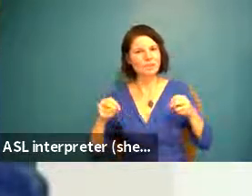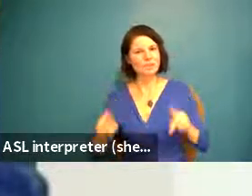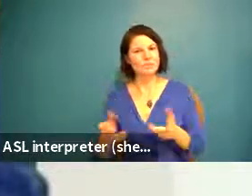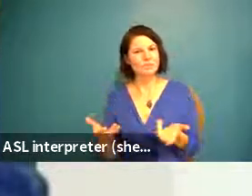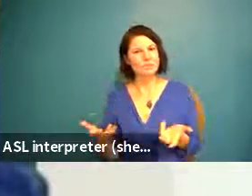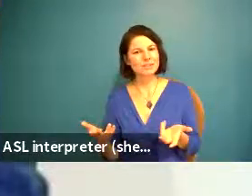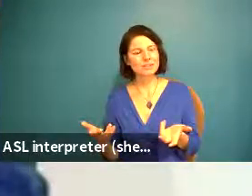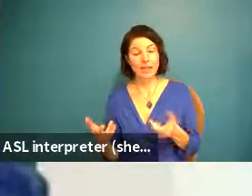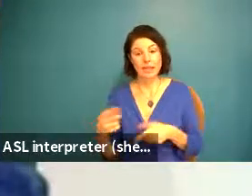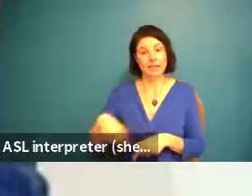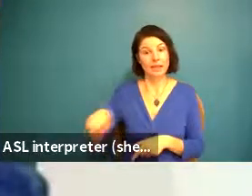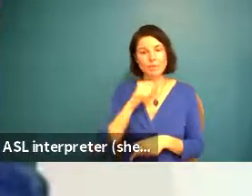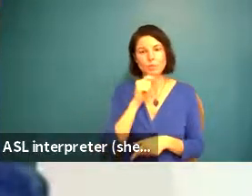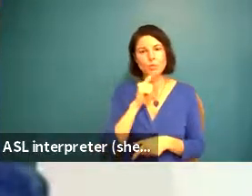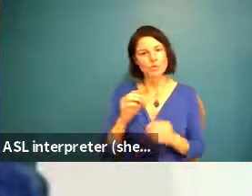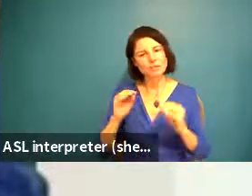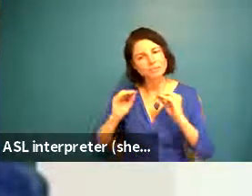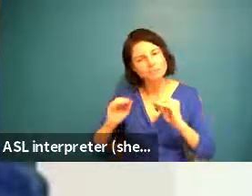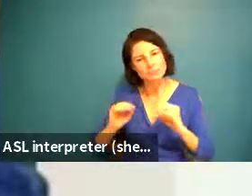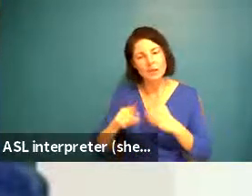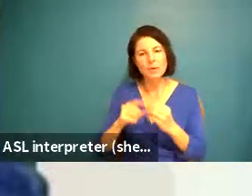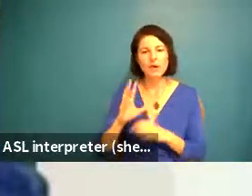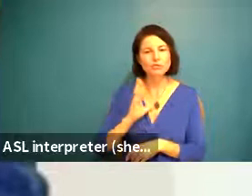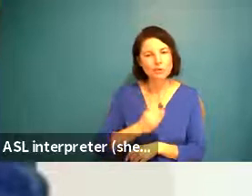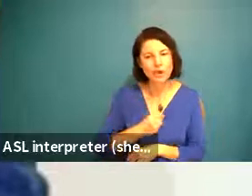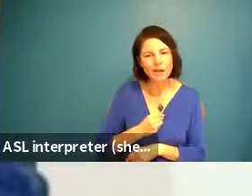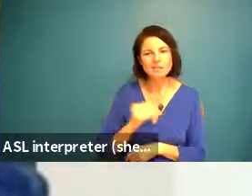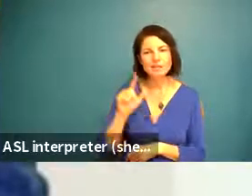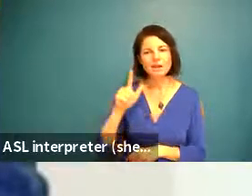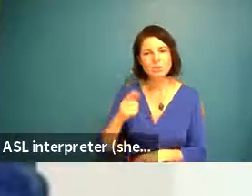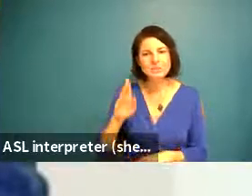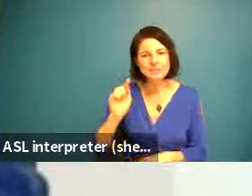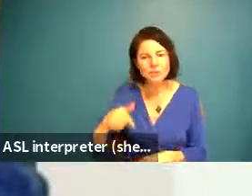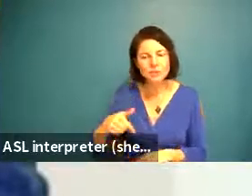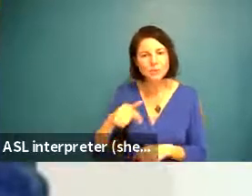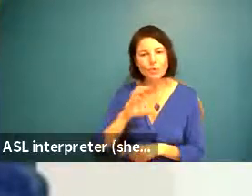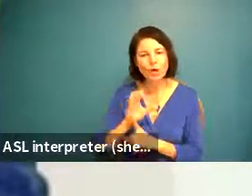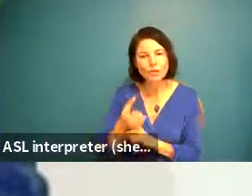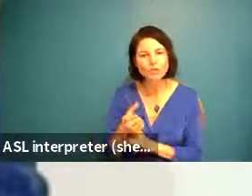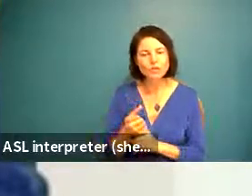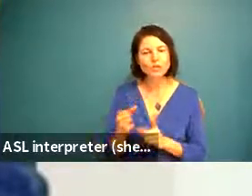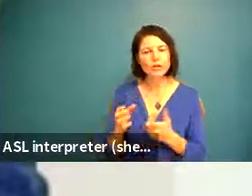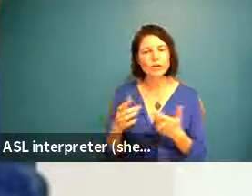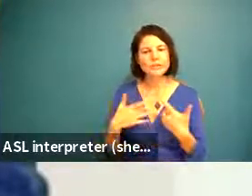people are, and, you know, and educate them on LGBTQ culture, and therefore there's a lot of misunderstanding. There's a lot of